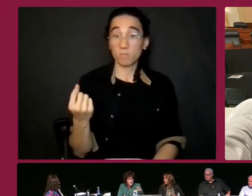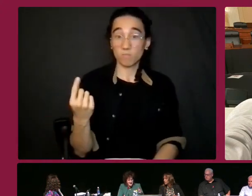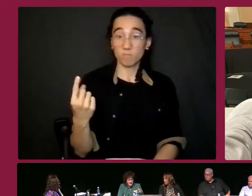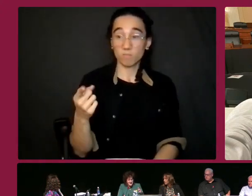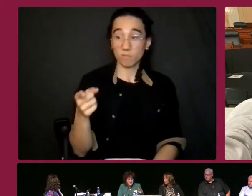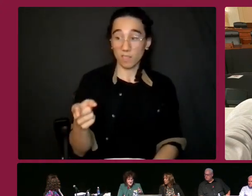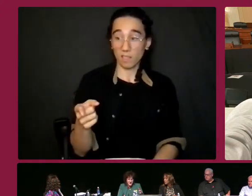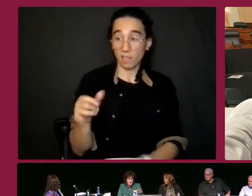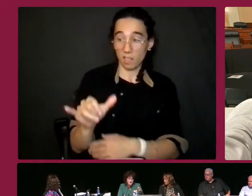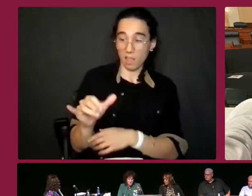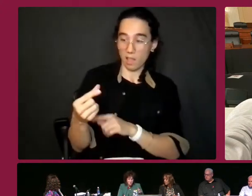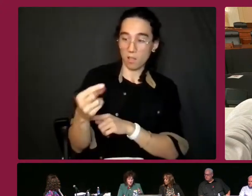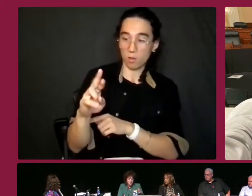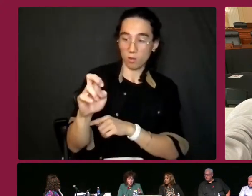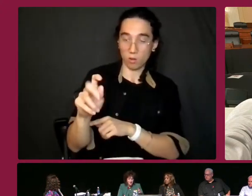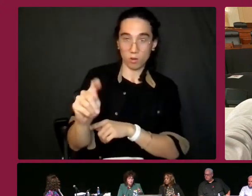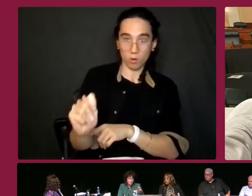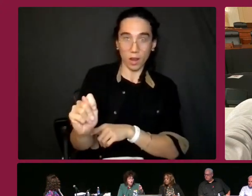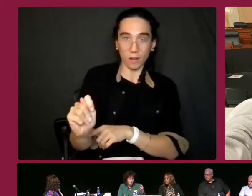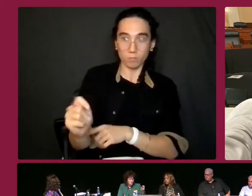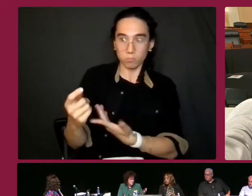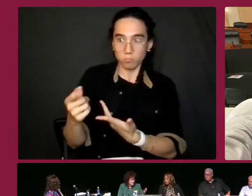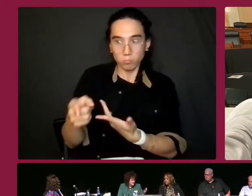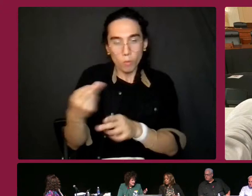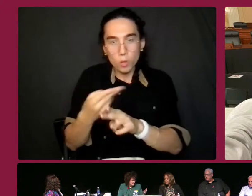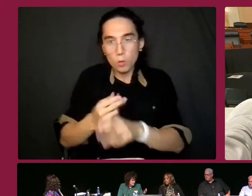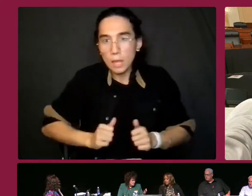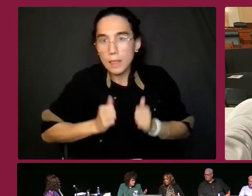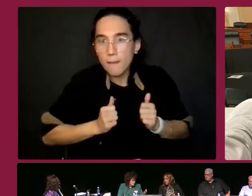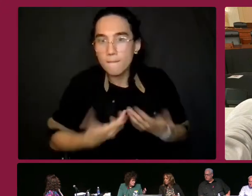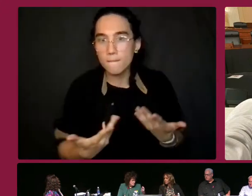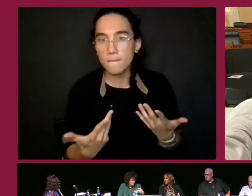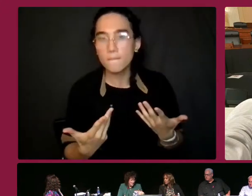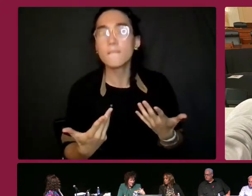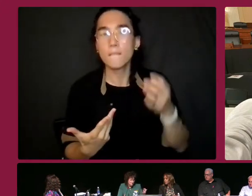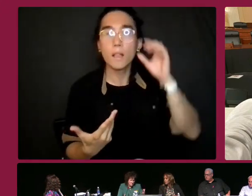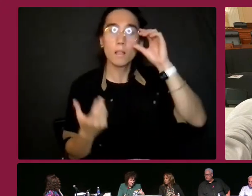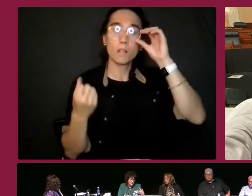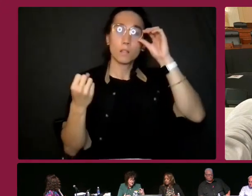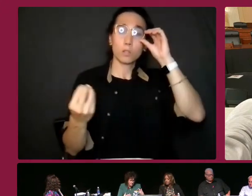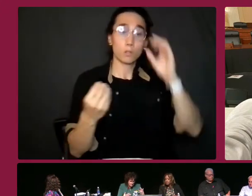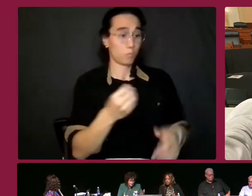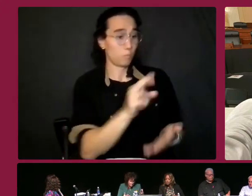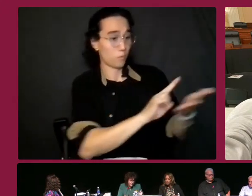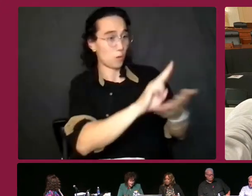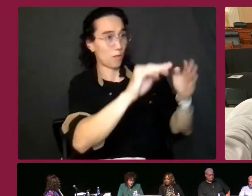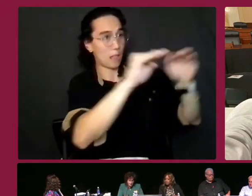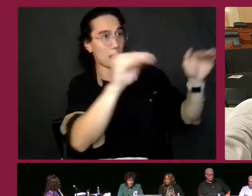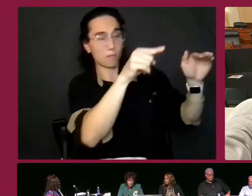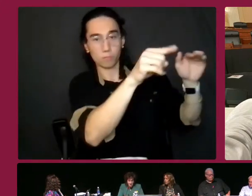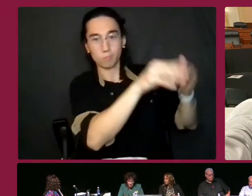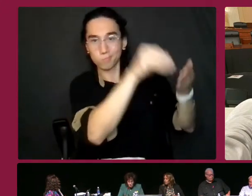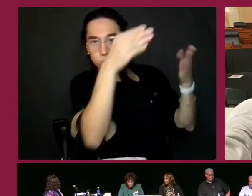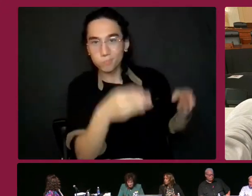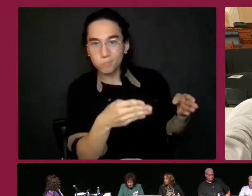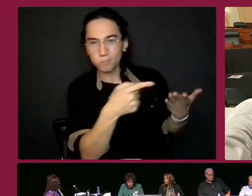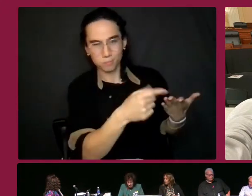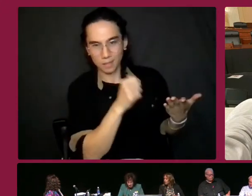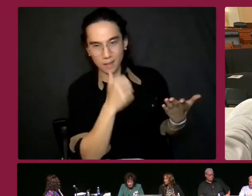they get taxed on their Pell Grant, where UC and CSU students do not, because their, their costs are so much higher.